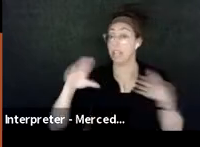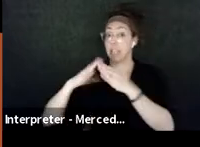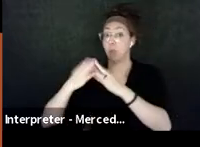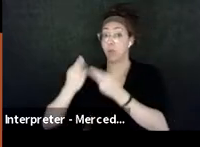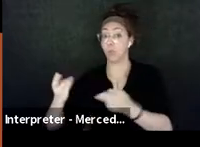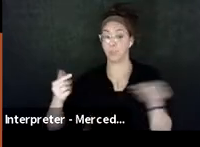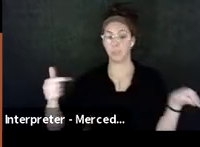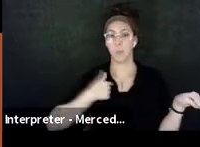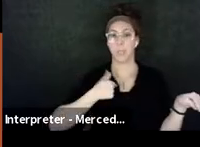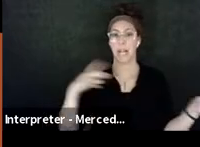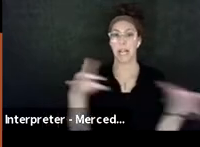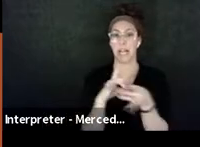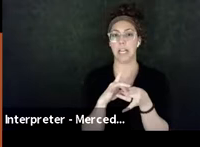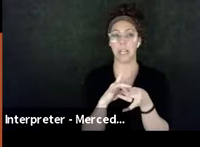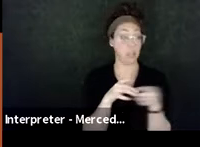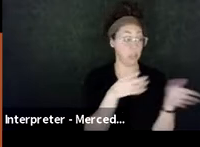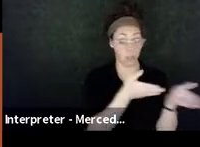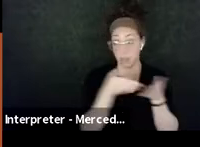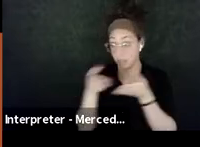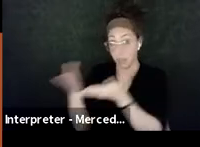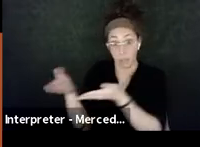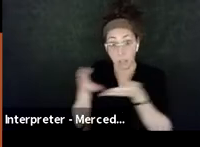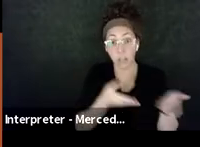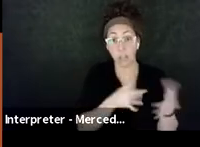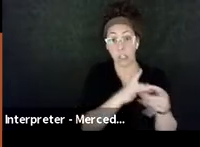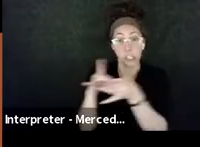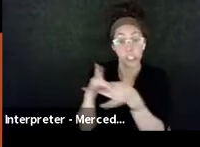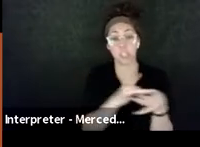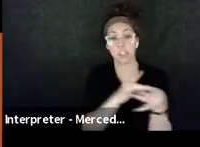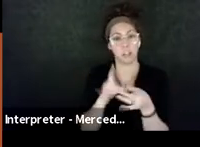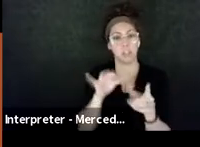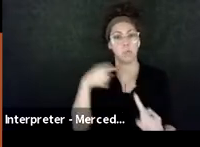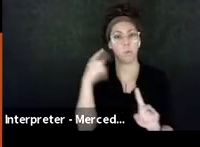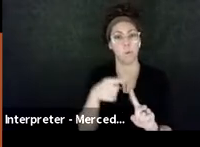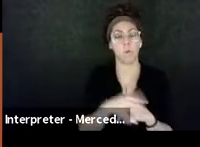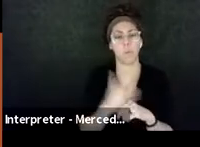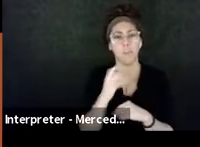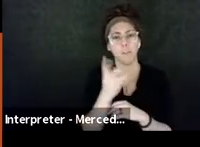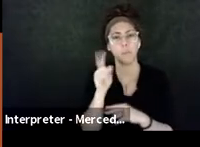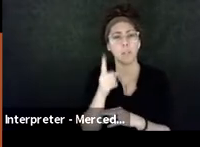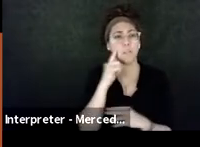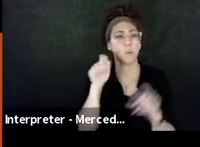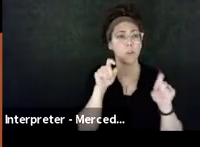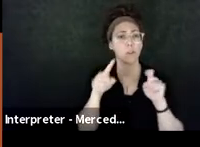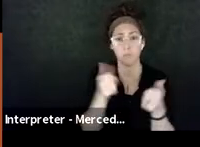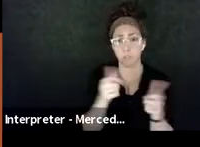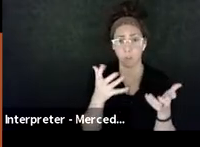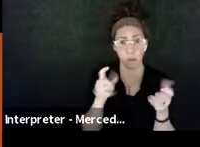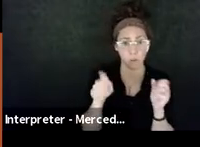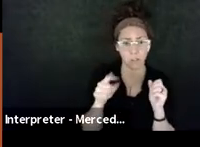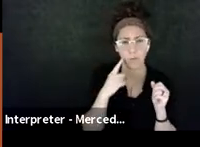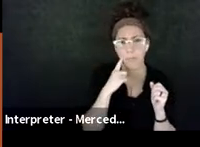Natalie Chavez: So at this point, I think we have a few minutes for questions, if anybody wants to just jump in there. You guys, I don't think I have you muted me check our chat.